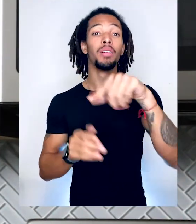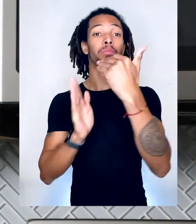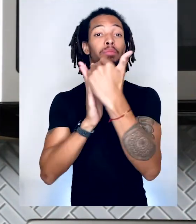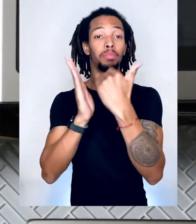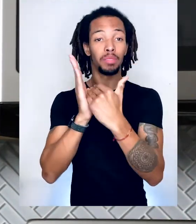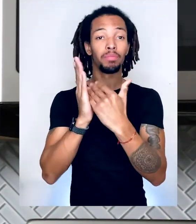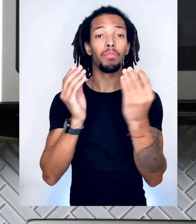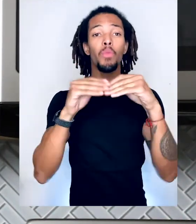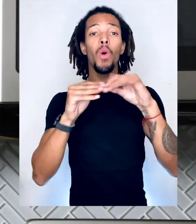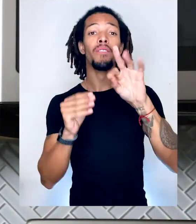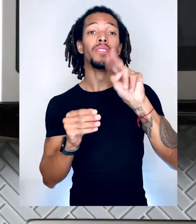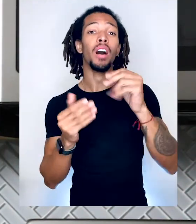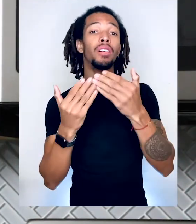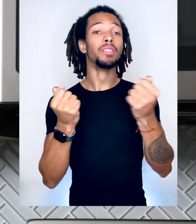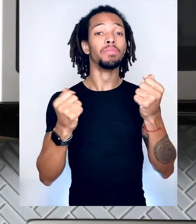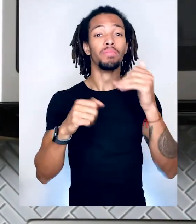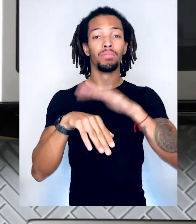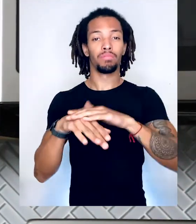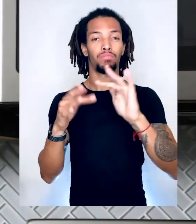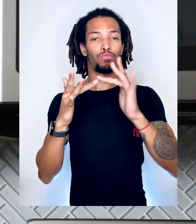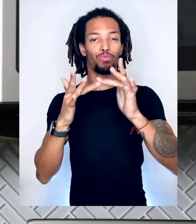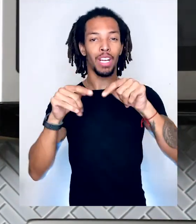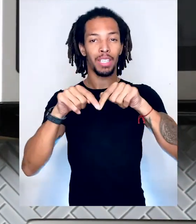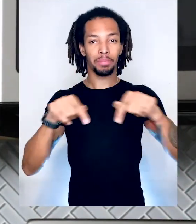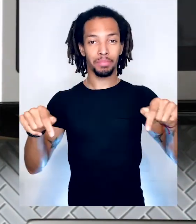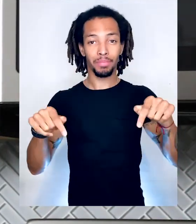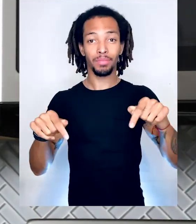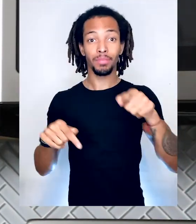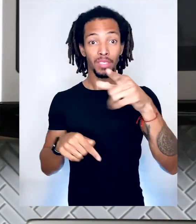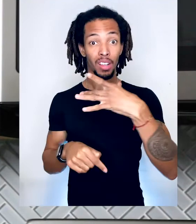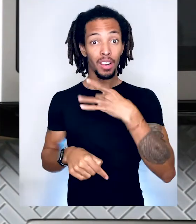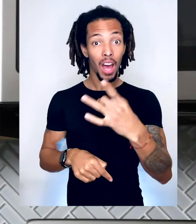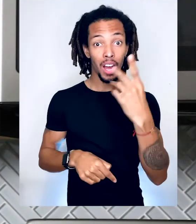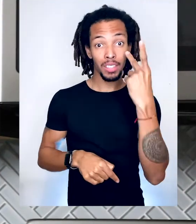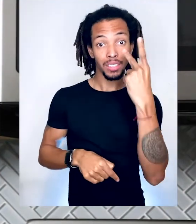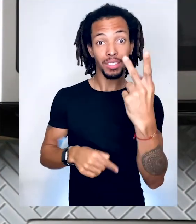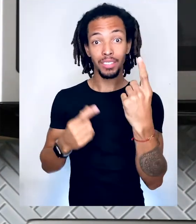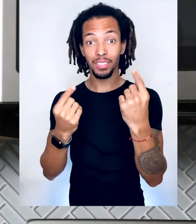more fun stuff on Wingredients.com, subscribe if you like what you see, and I'll be back